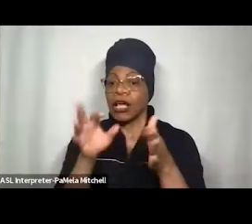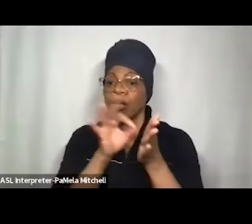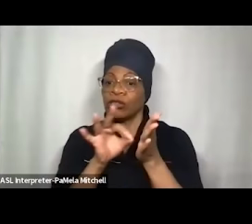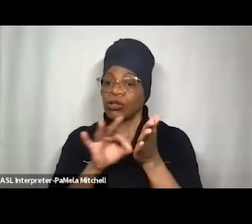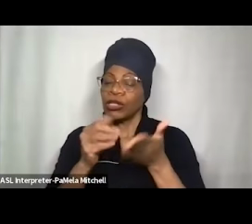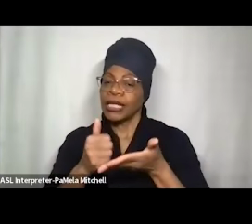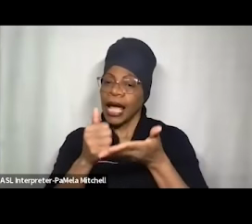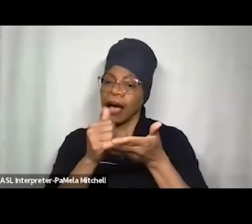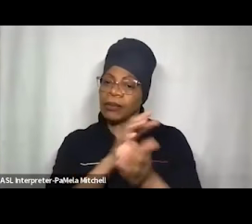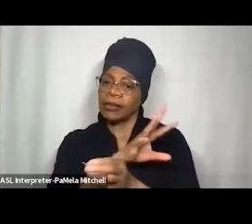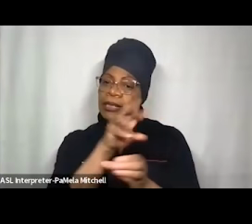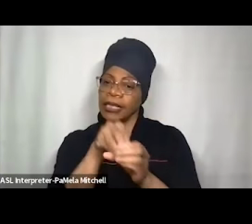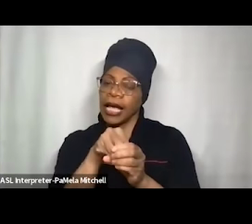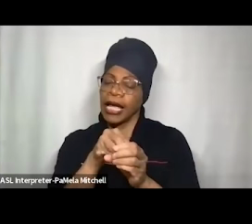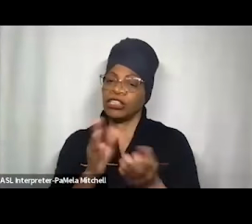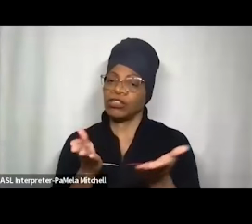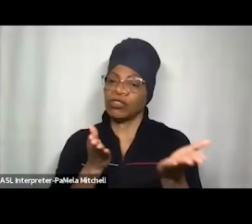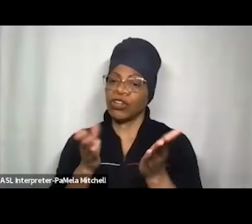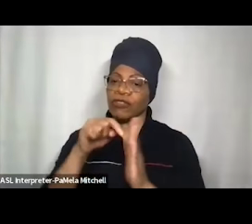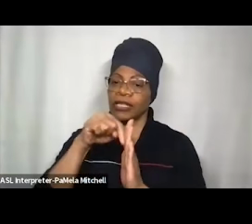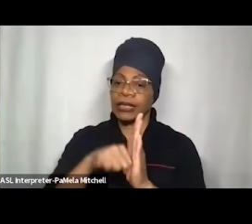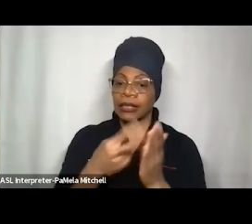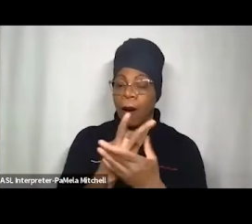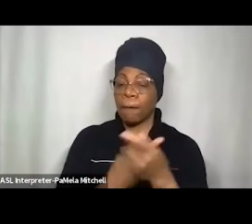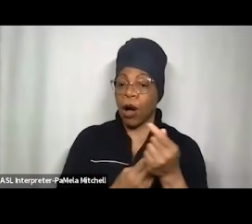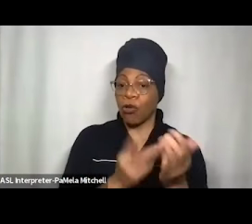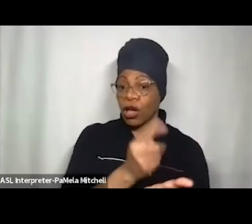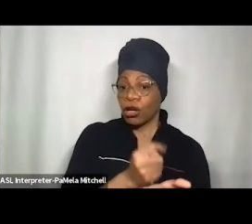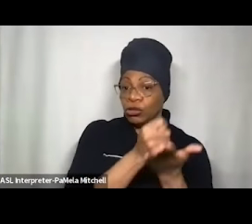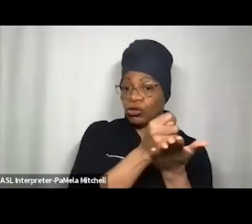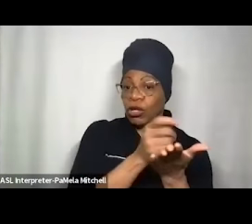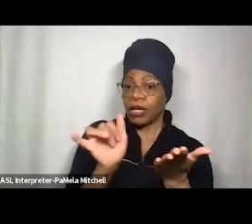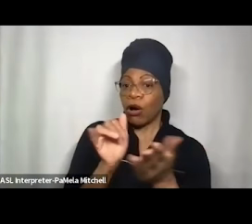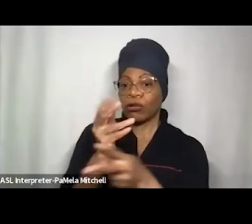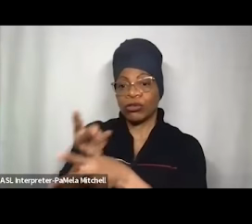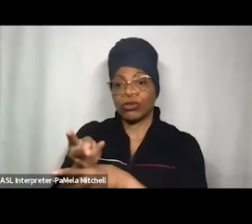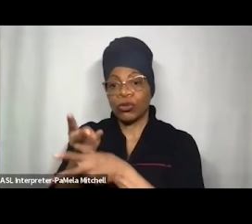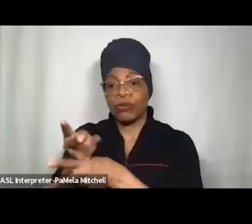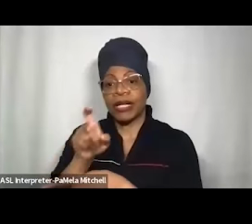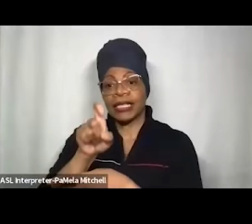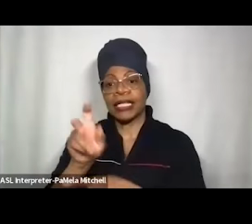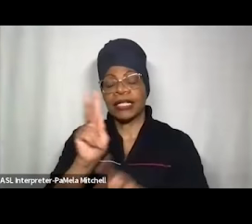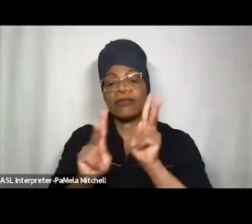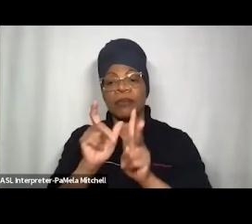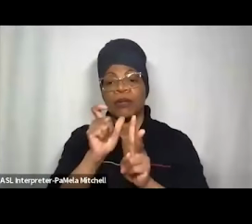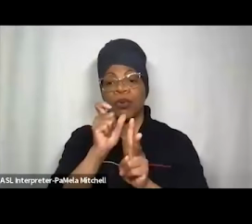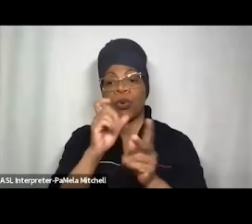of service intensity, both treatment and supervision that are needed for persons who are released from custody